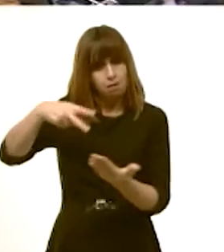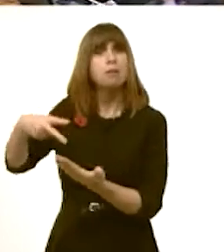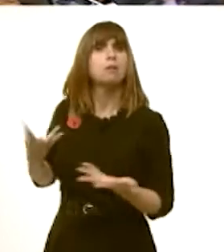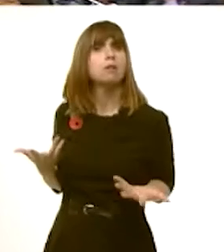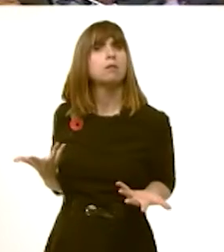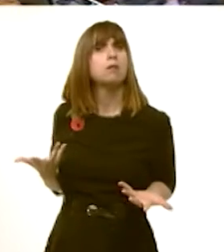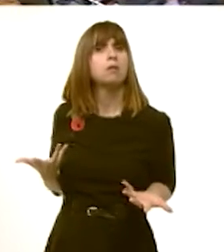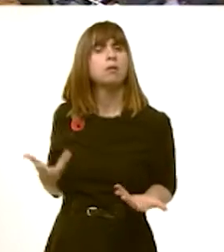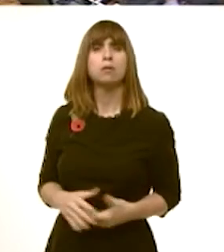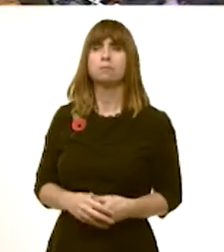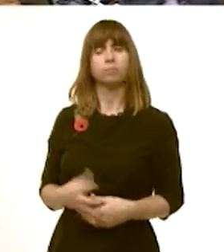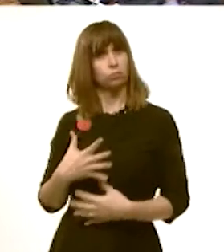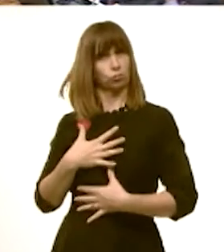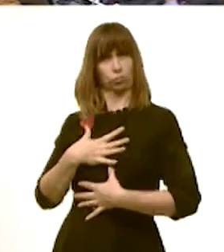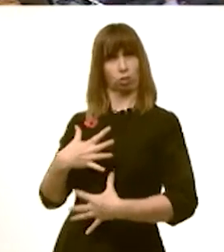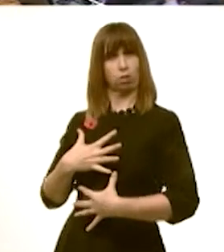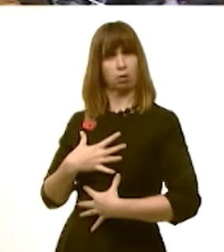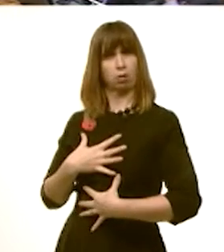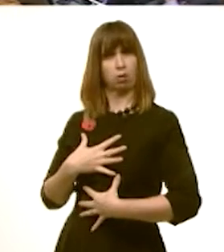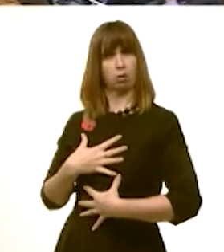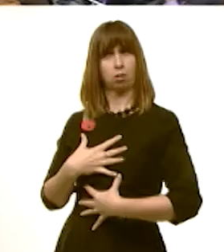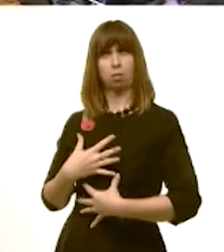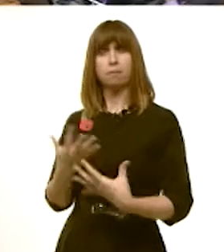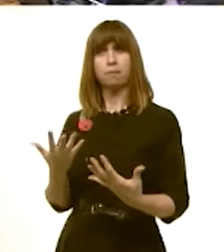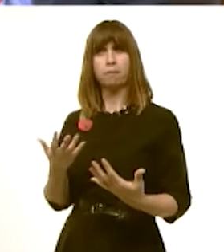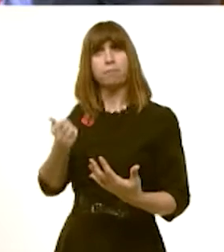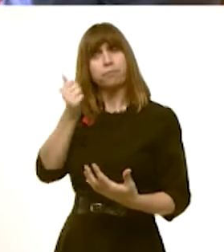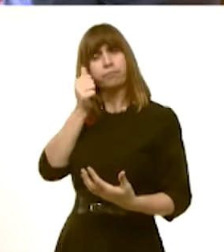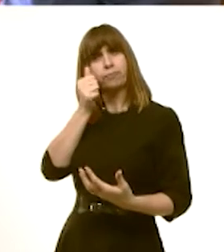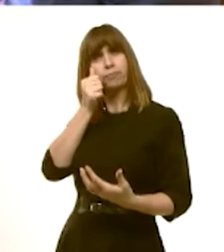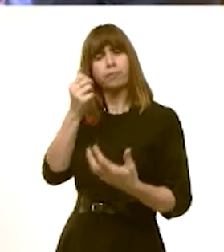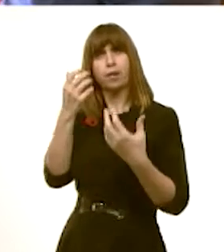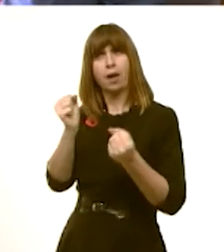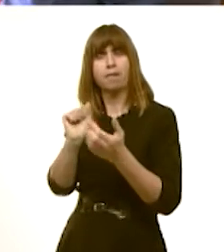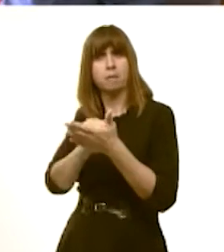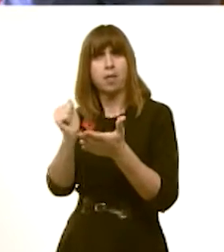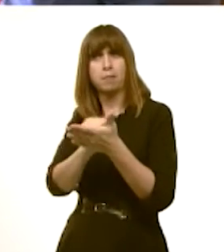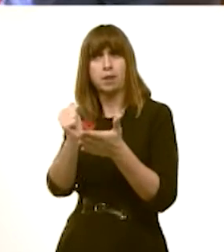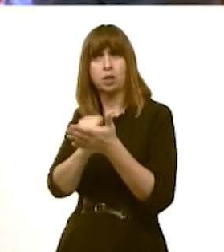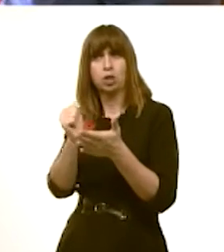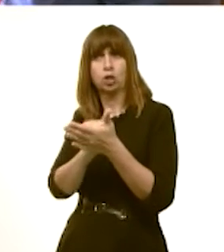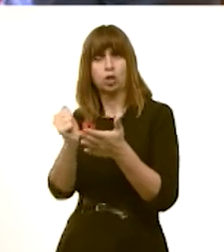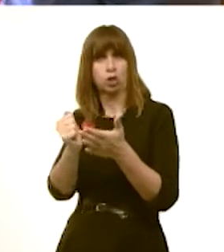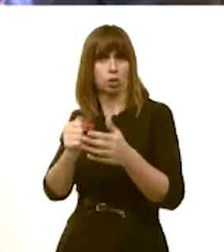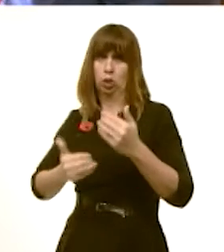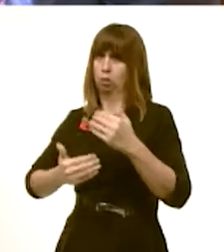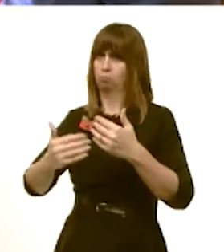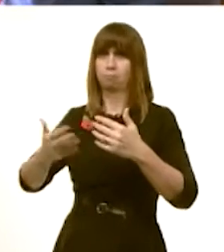Carwyn Jones: I find that surprising. I know that with regard to never events, for example, they are publicised in a way that was never the case before.